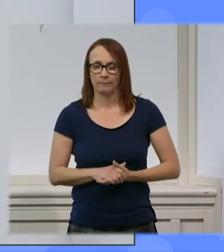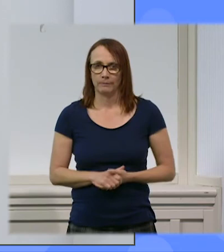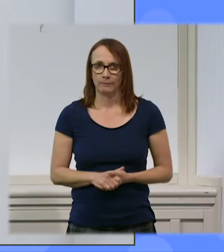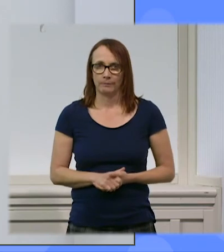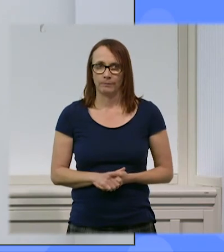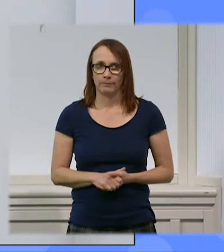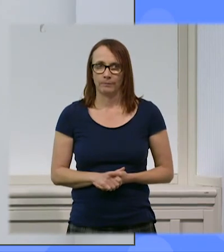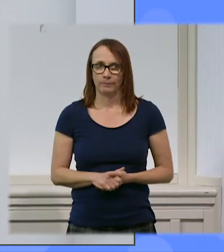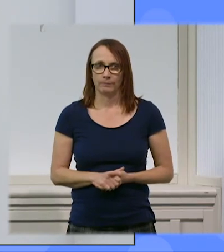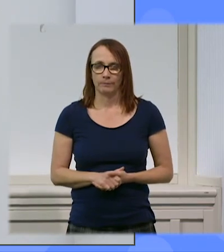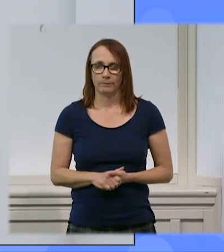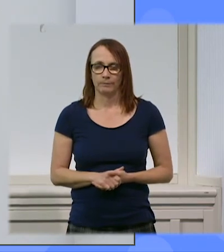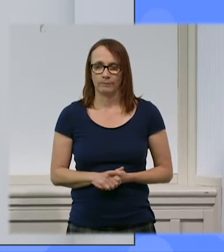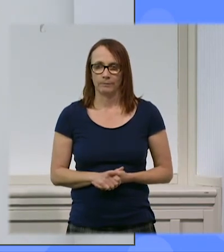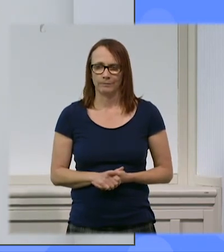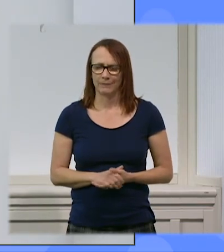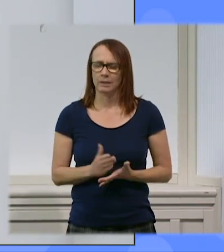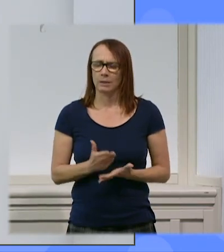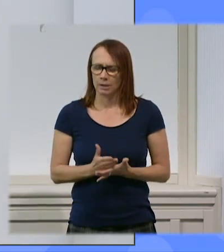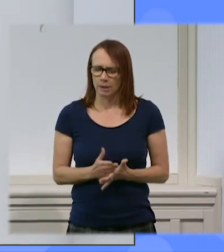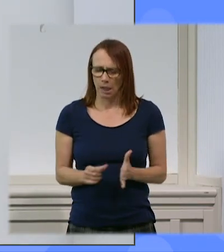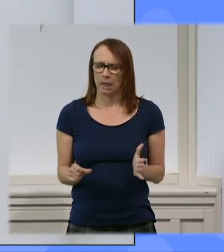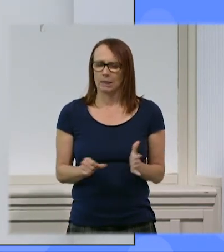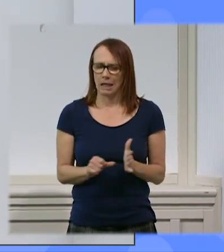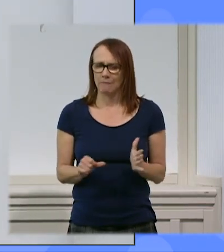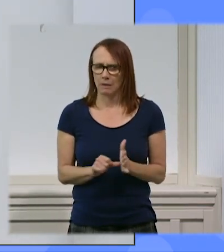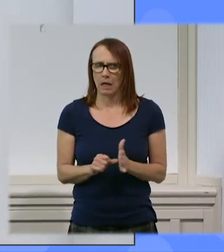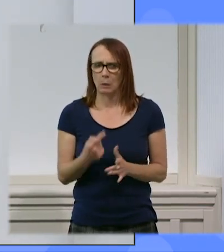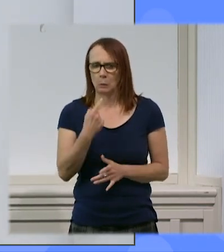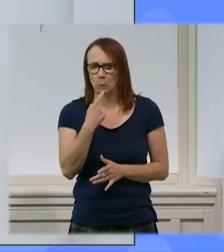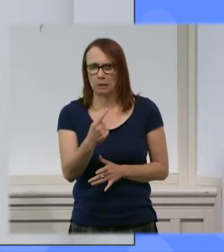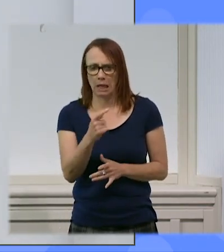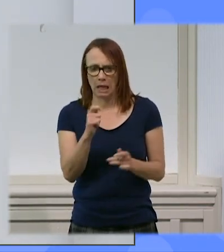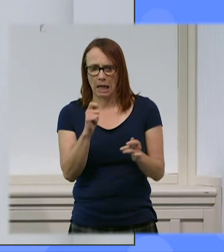overstate how big a change we are expecting to see over the next 10 15 20